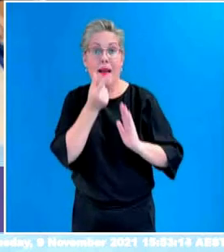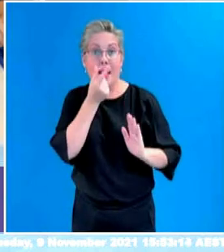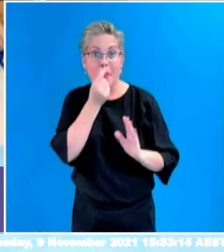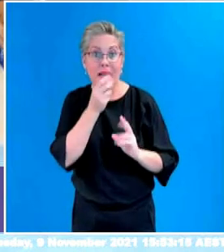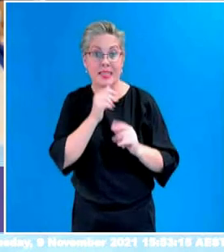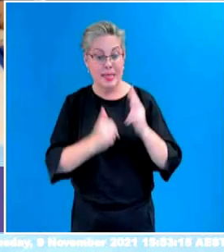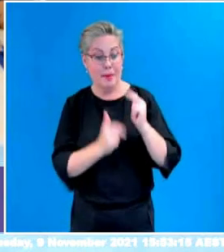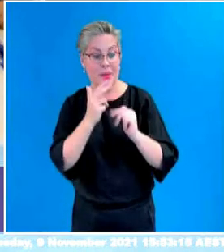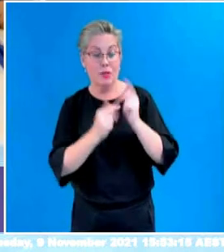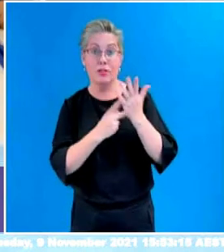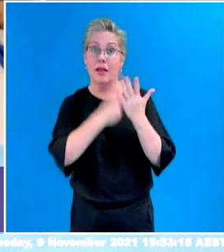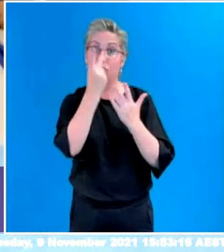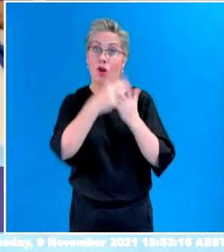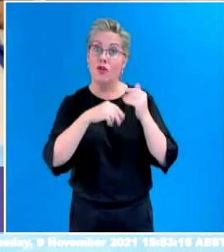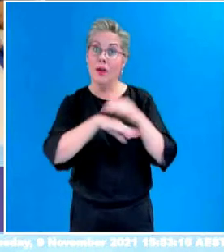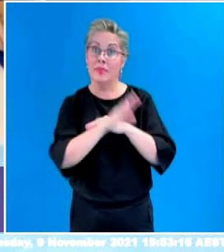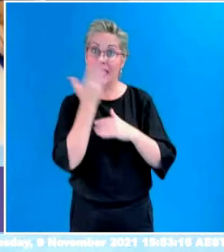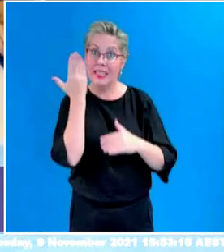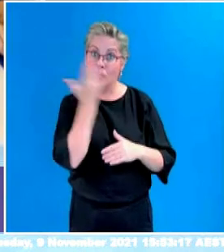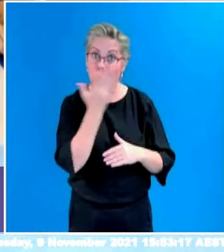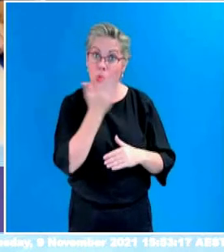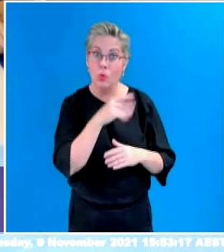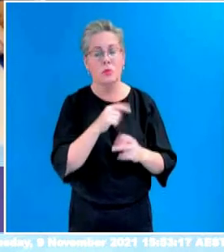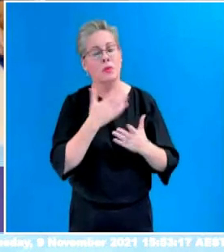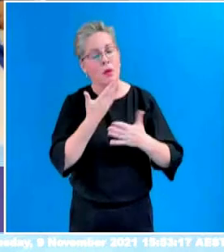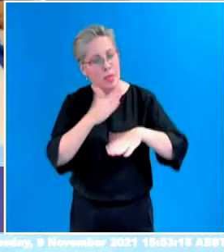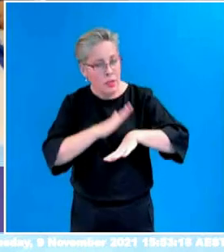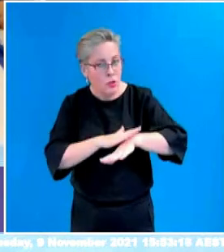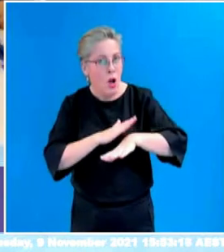the new Australian state and territory disability inclusion plans.